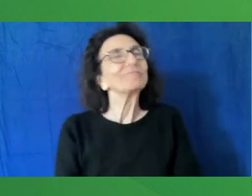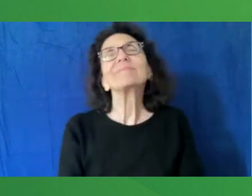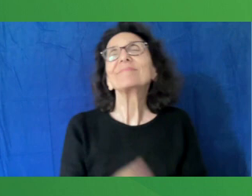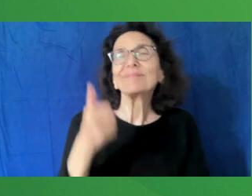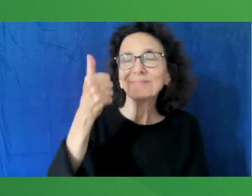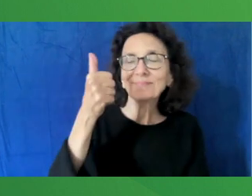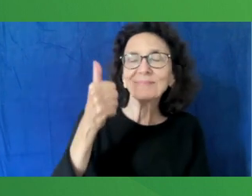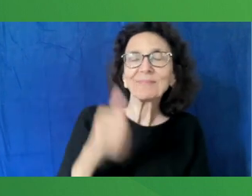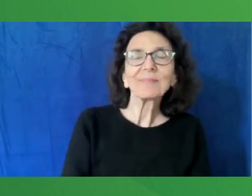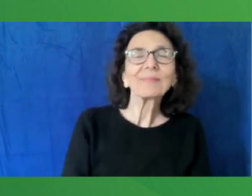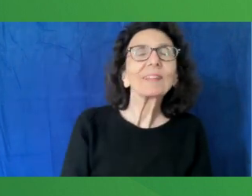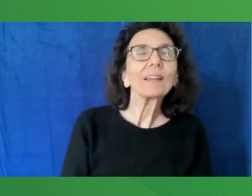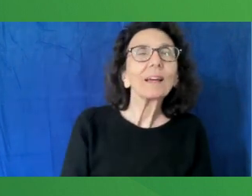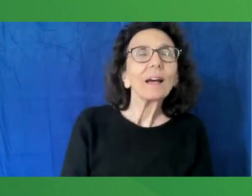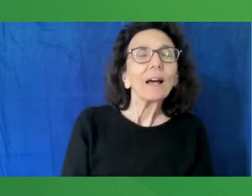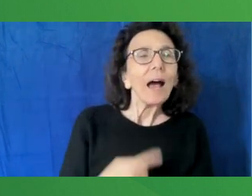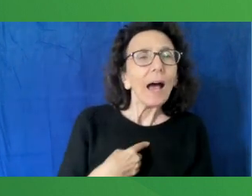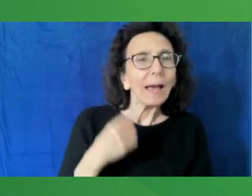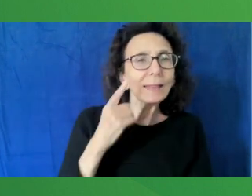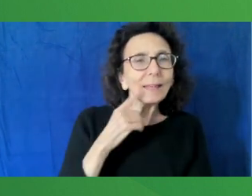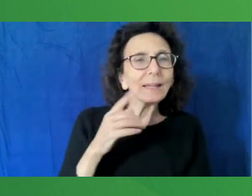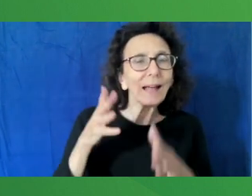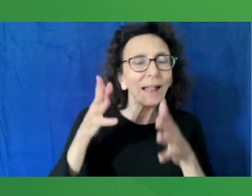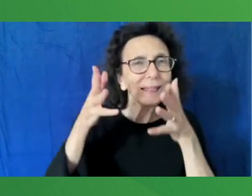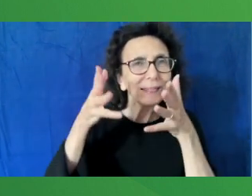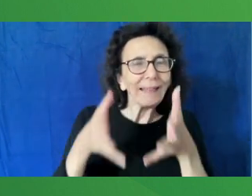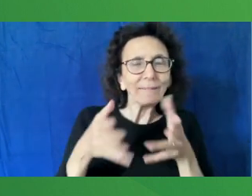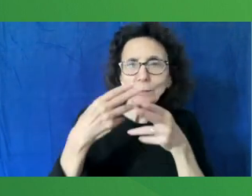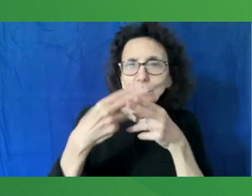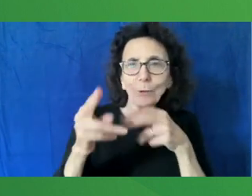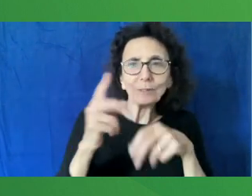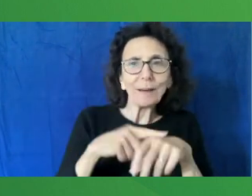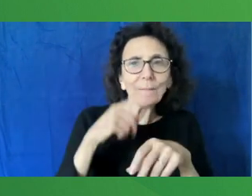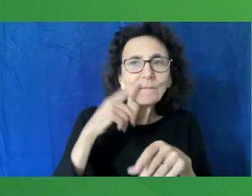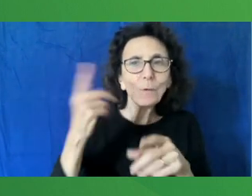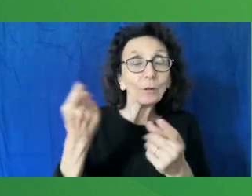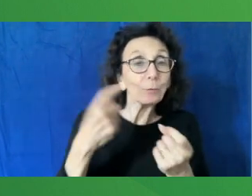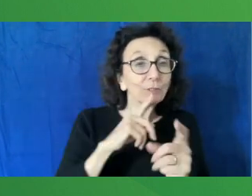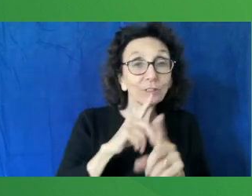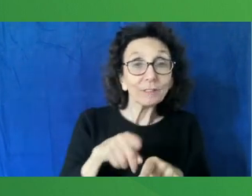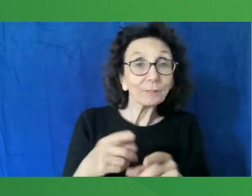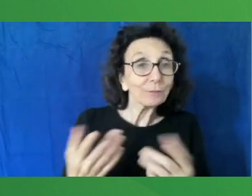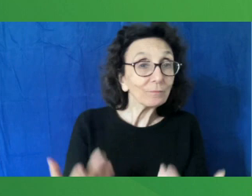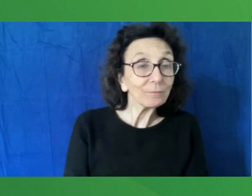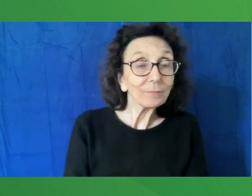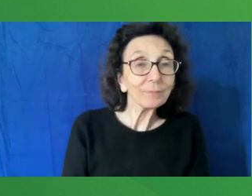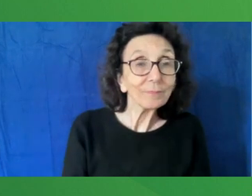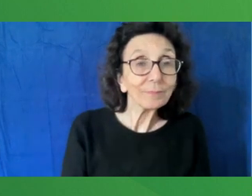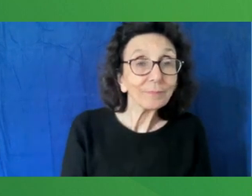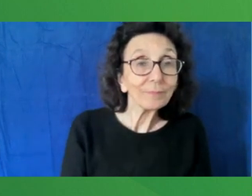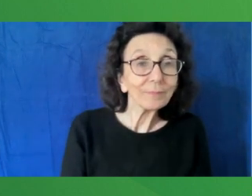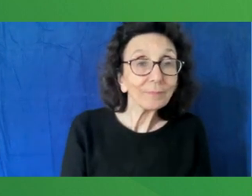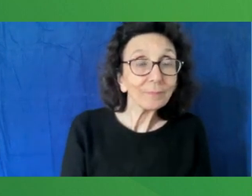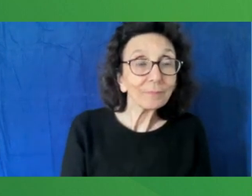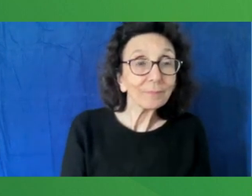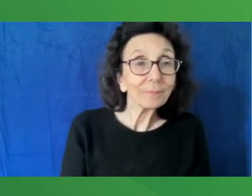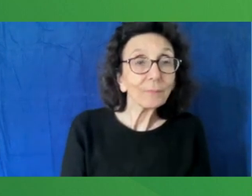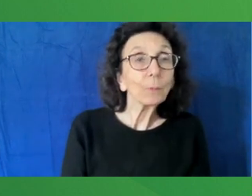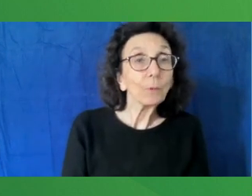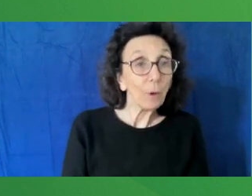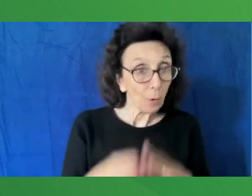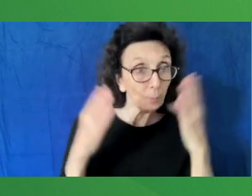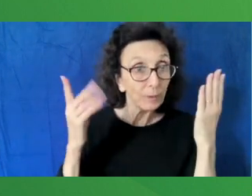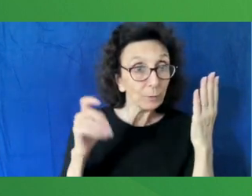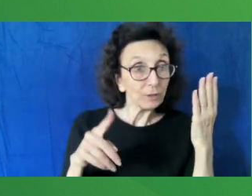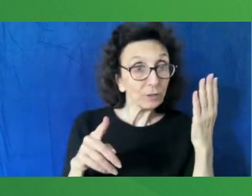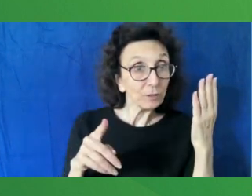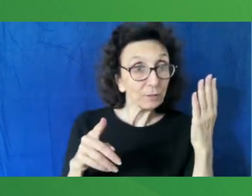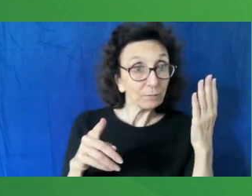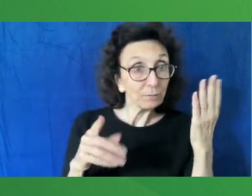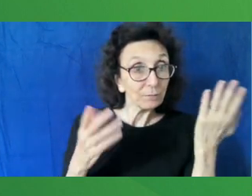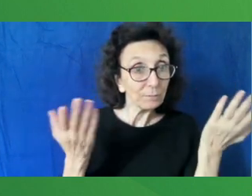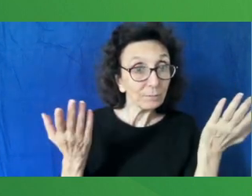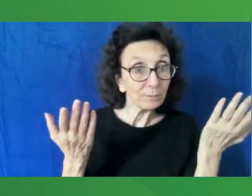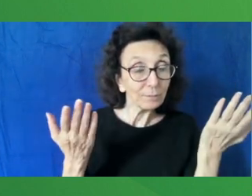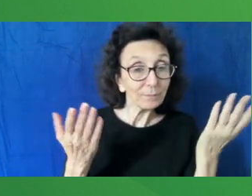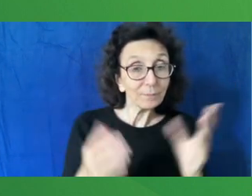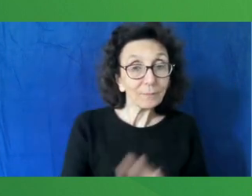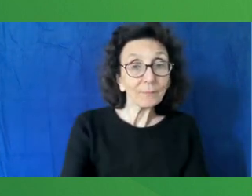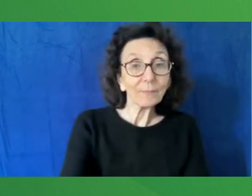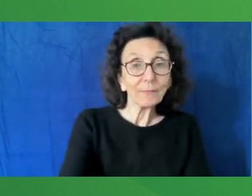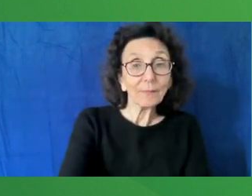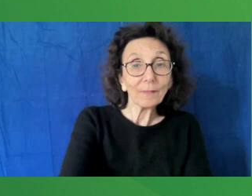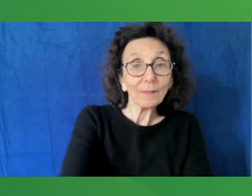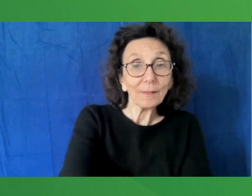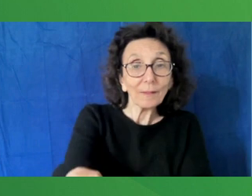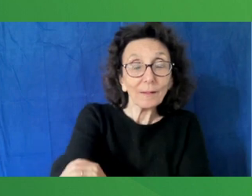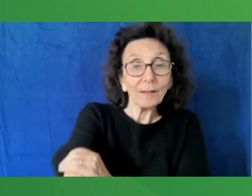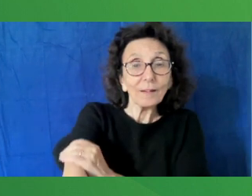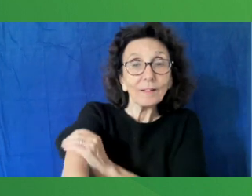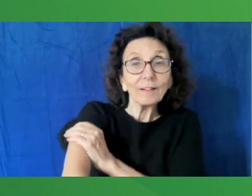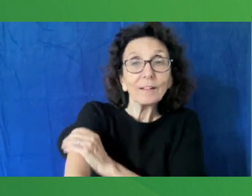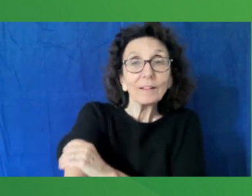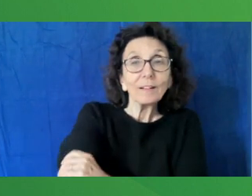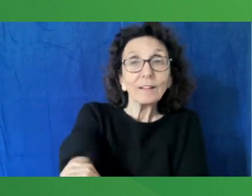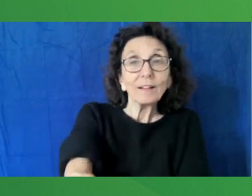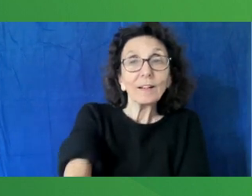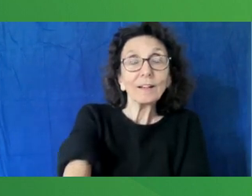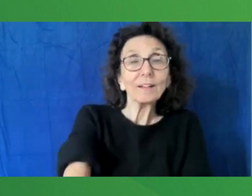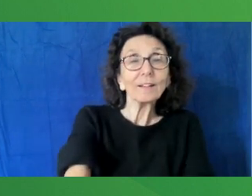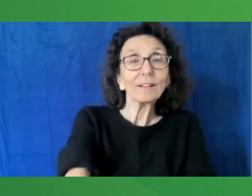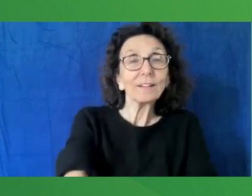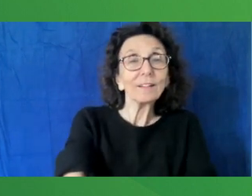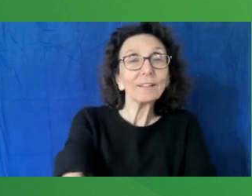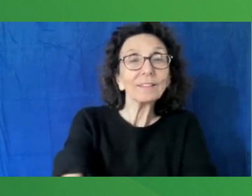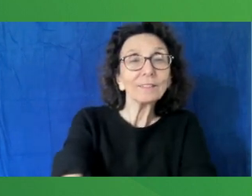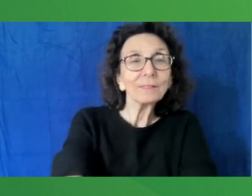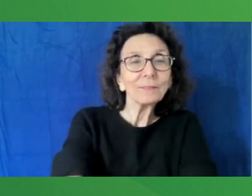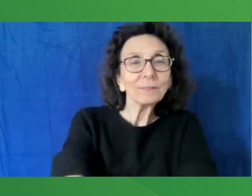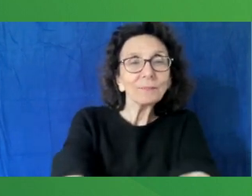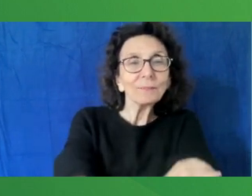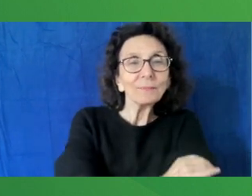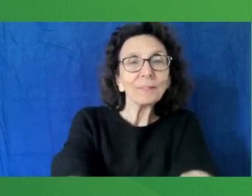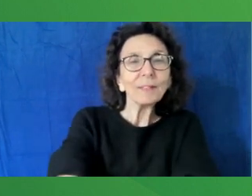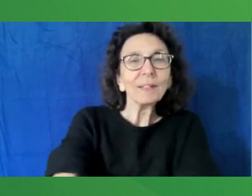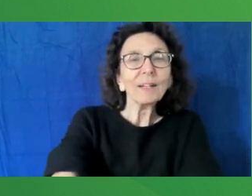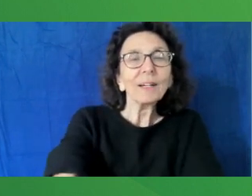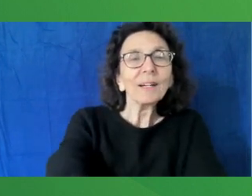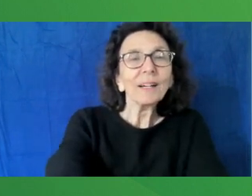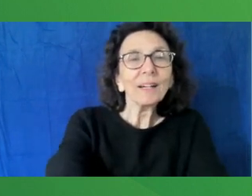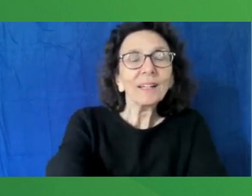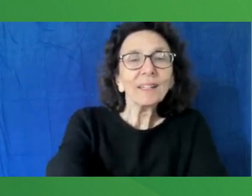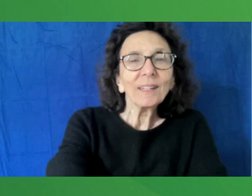But I think we have a tiny amount of time for questions now if we wanna, should we open